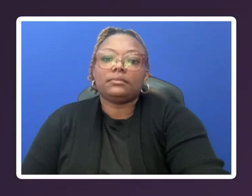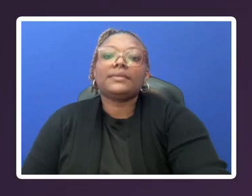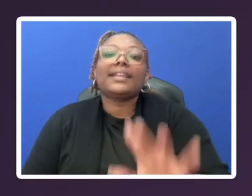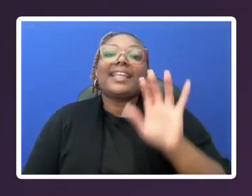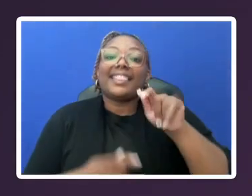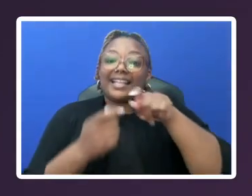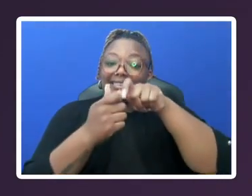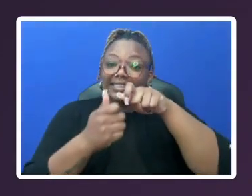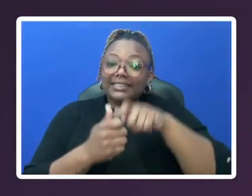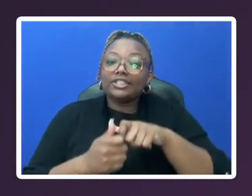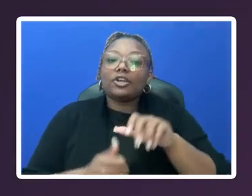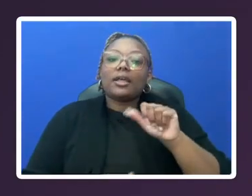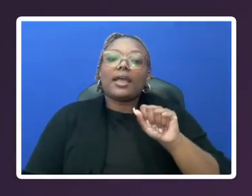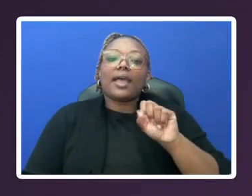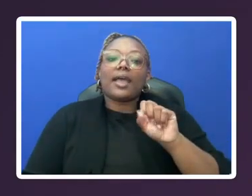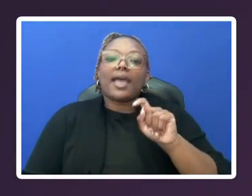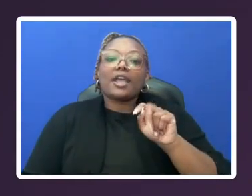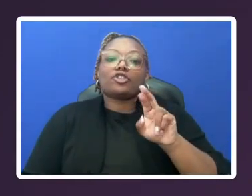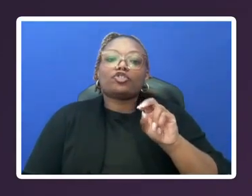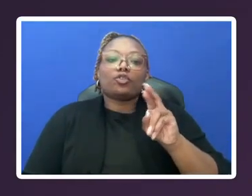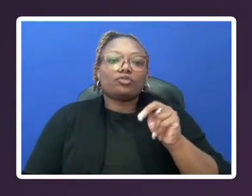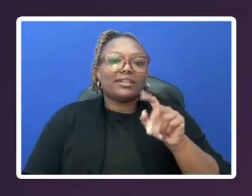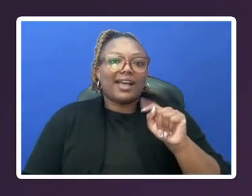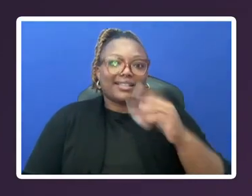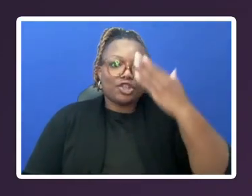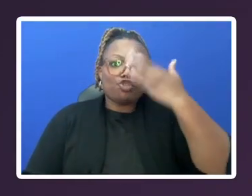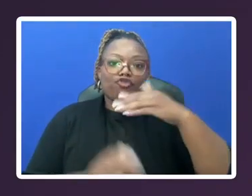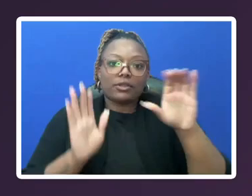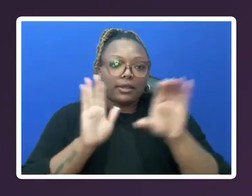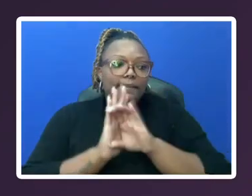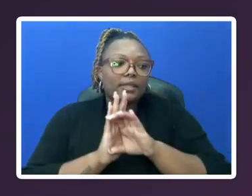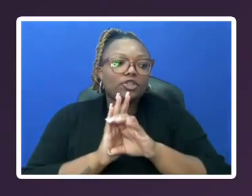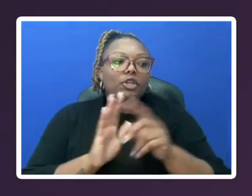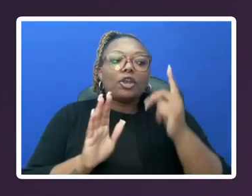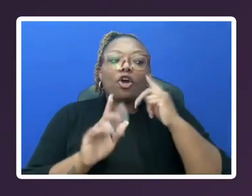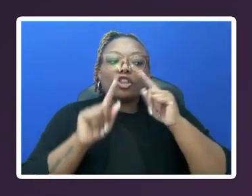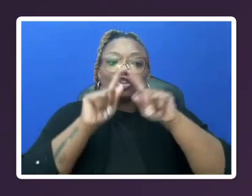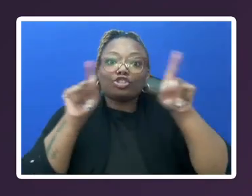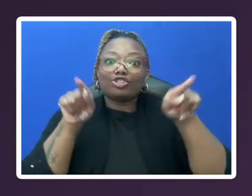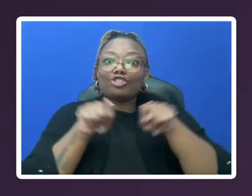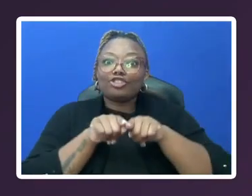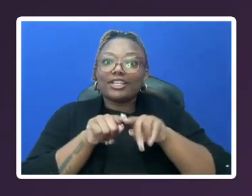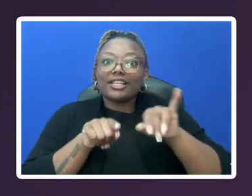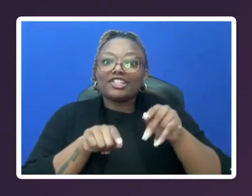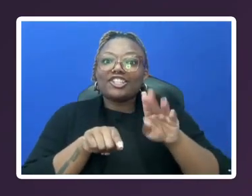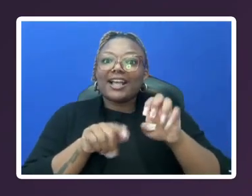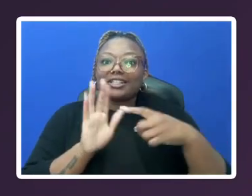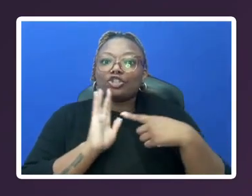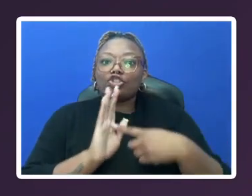front of the photo around the screen that Jocelyn described is showing us the gantry. So for me,